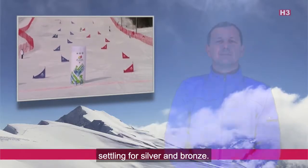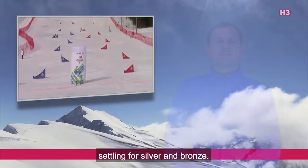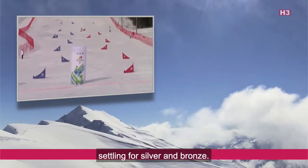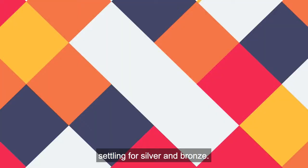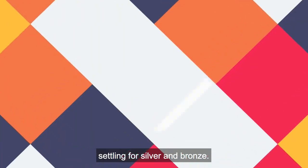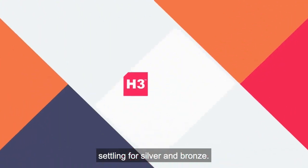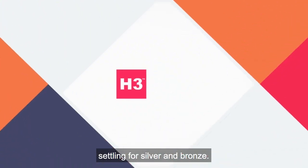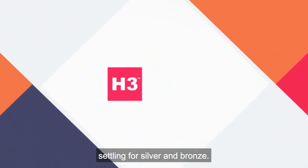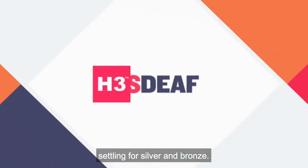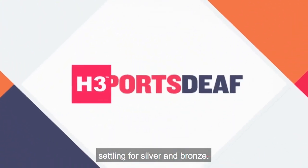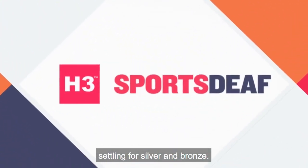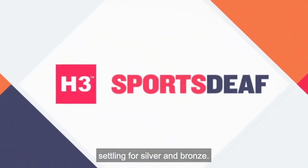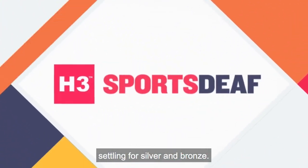settling for silver and bronze.